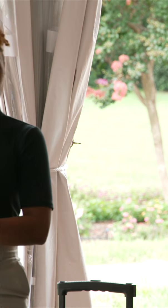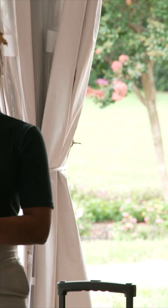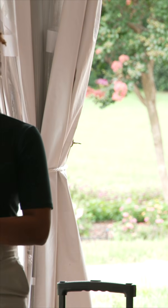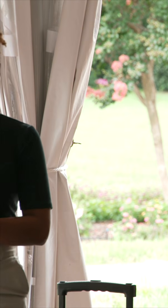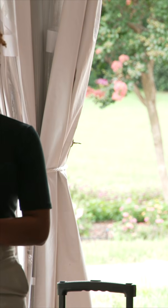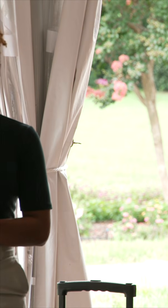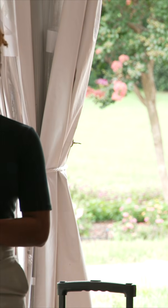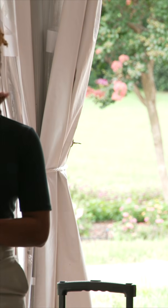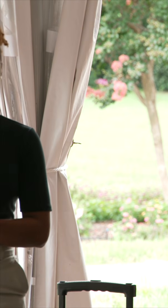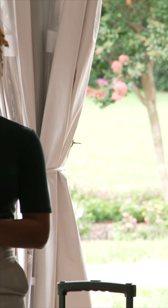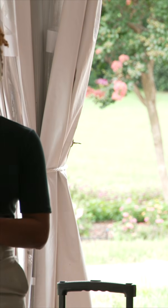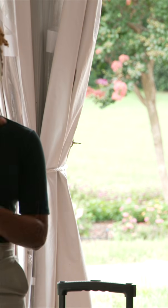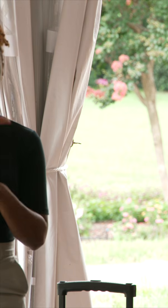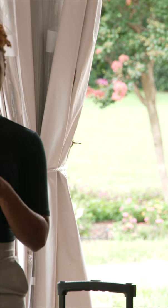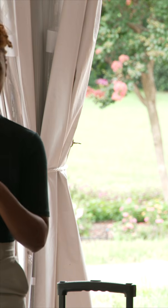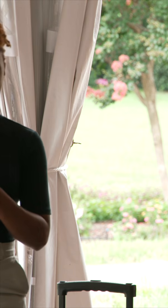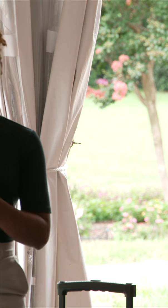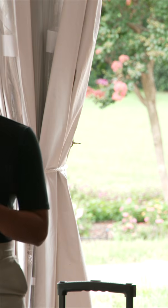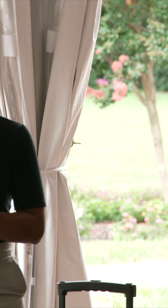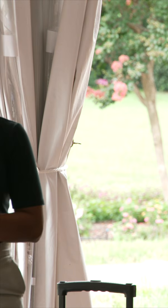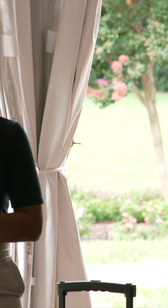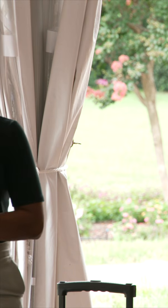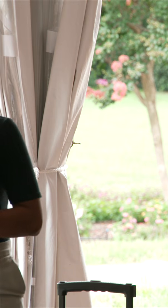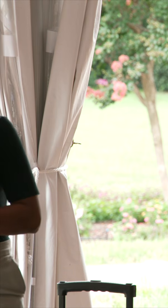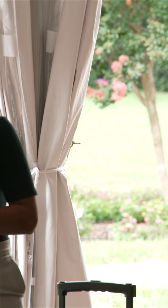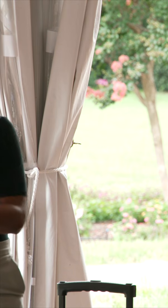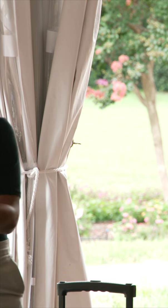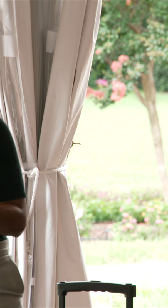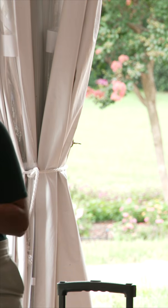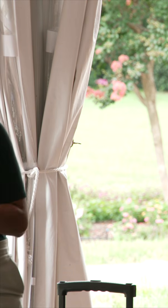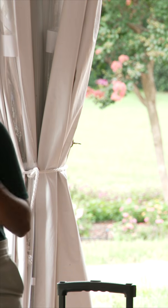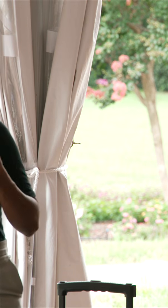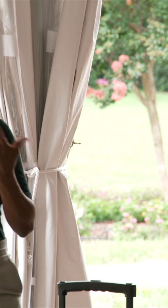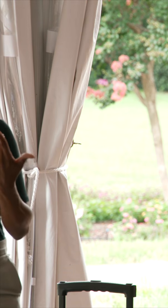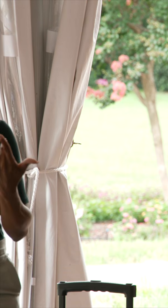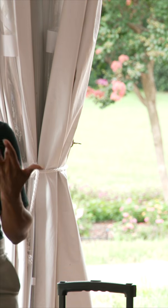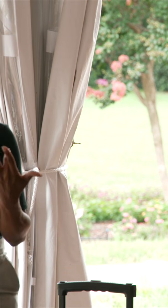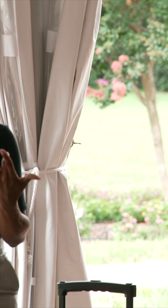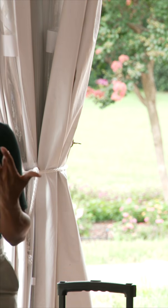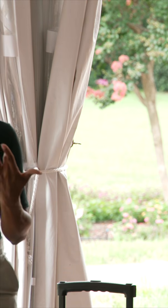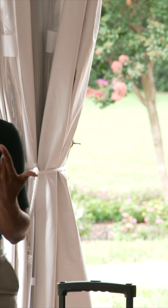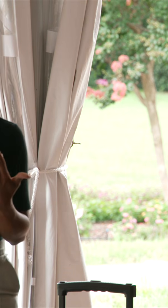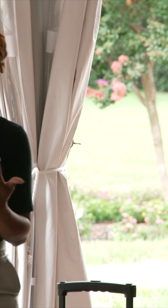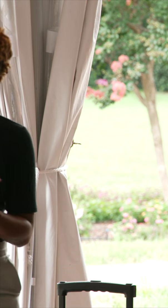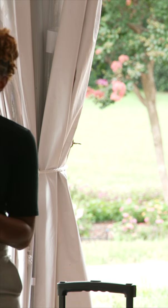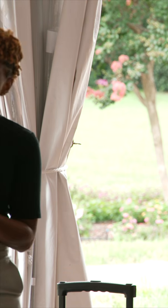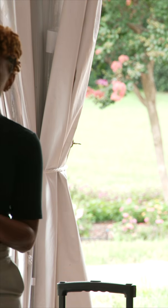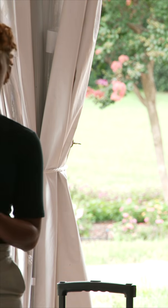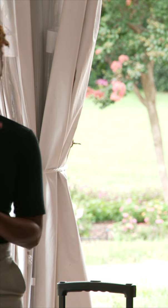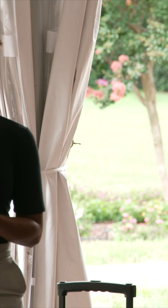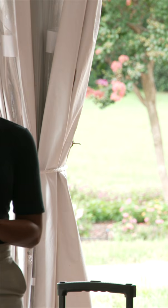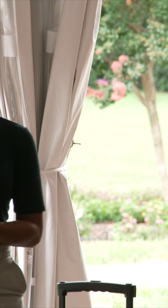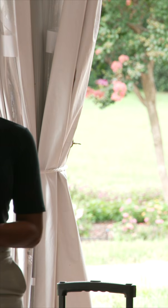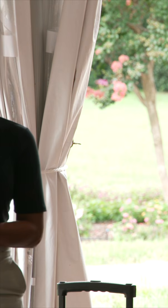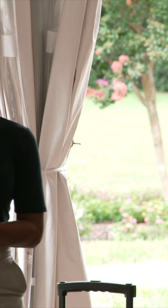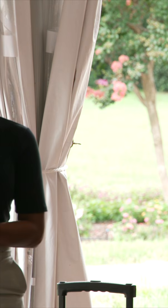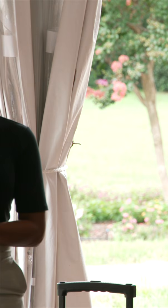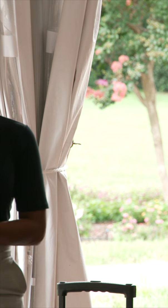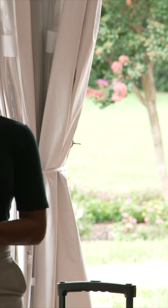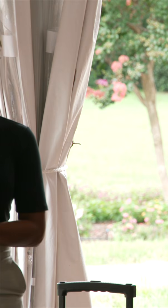is this homecoming? No. But, it kind of is a homecoming, really, for the Belmont Report. So,